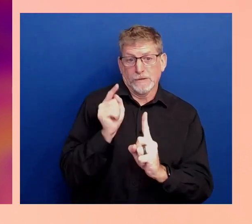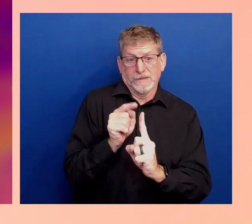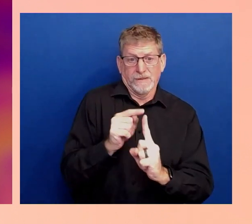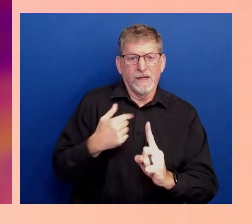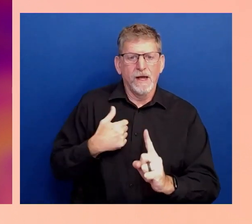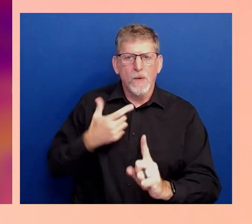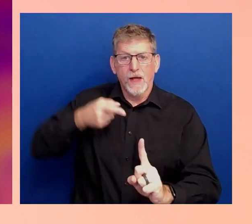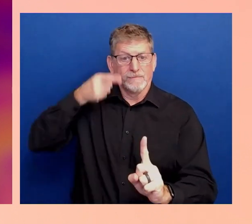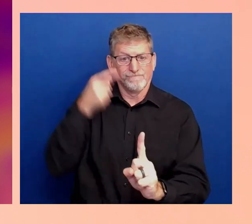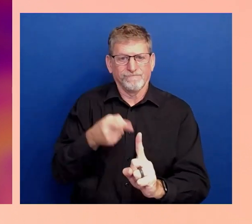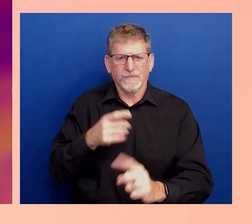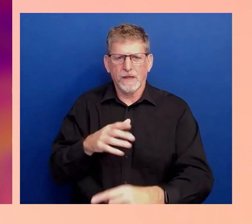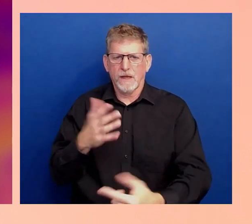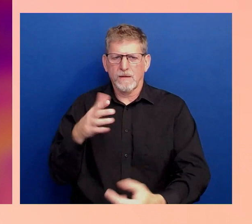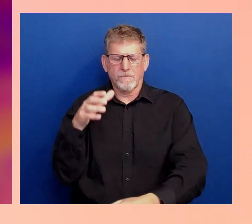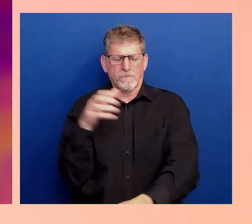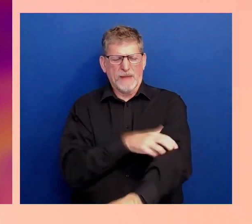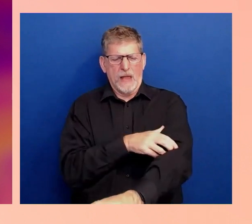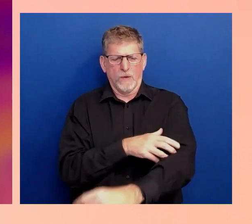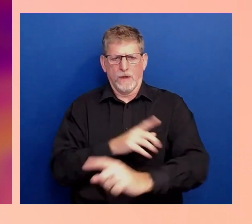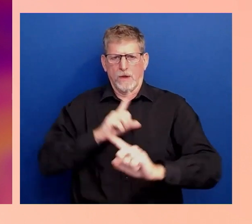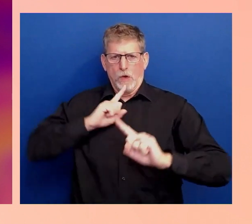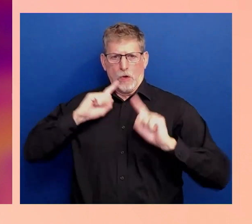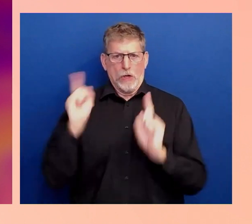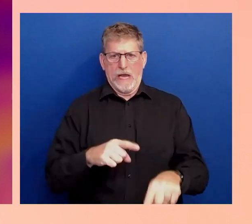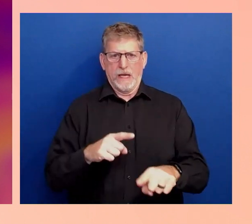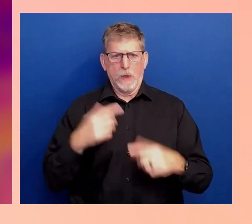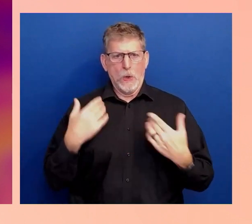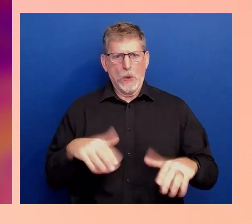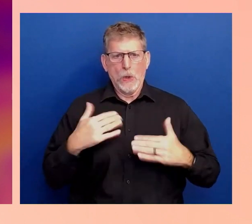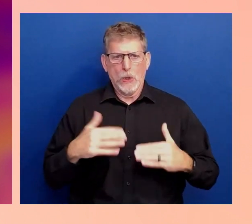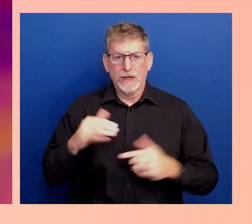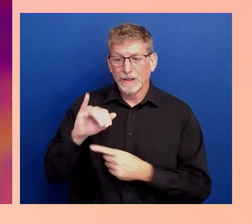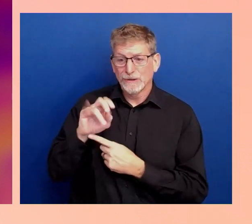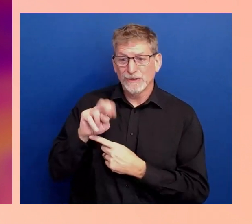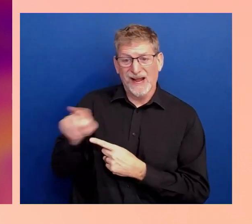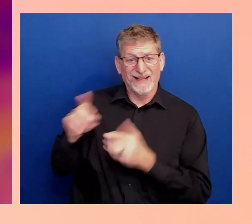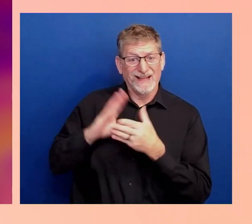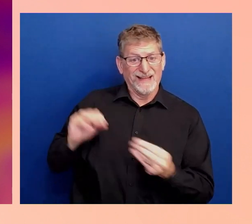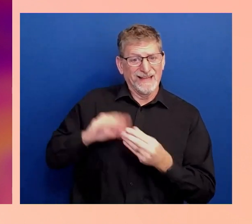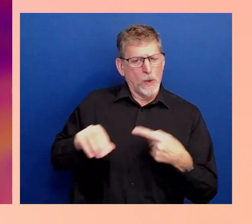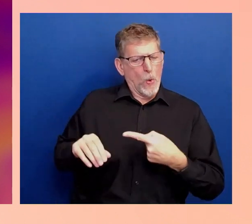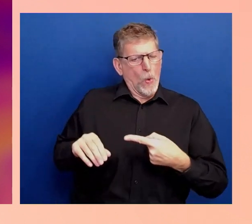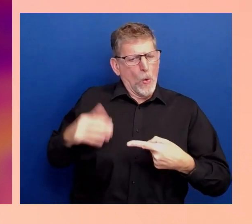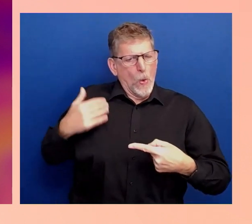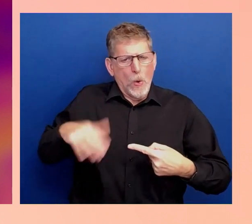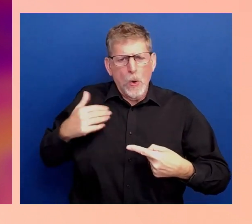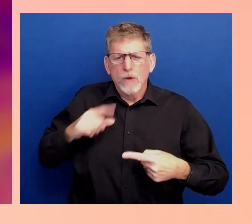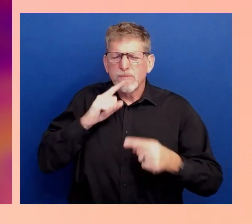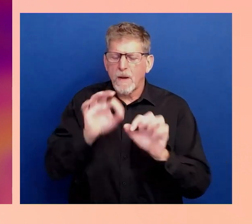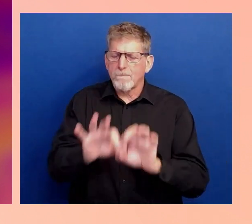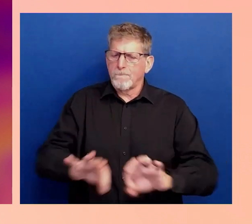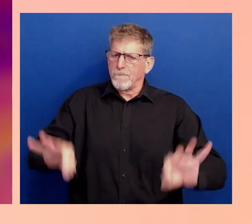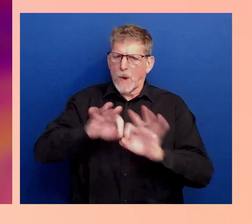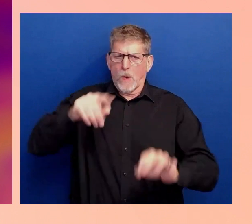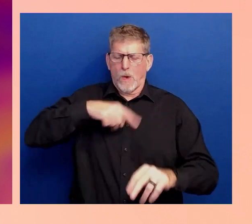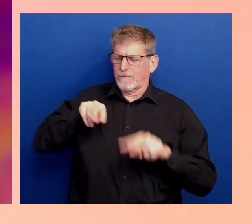It's so important for us to think about or to leave behind this idea that there's some